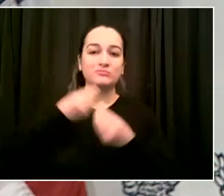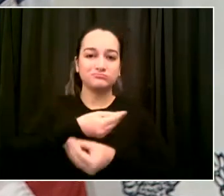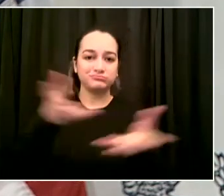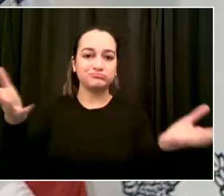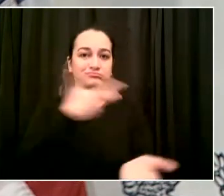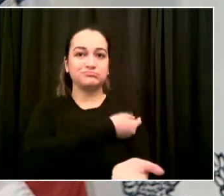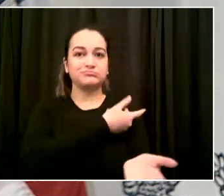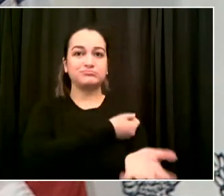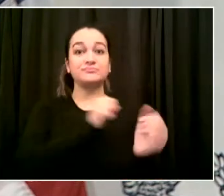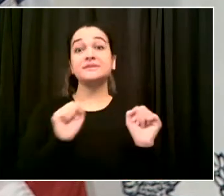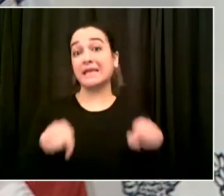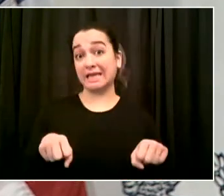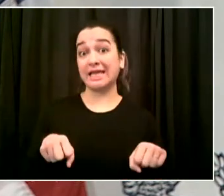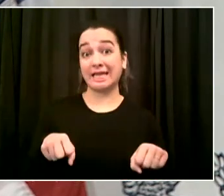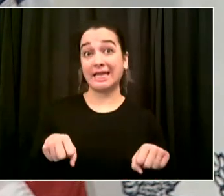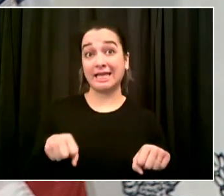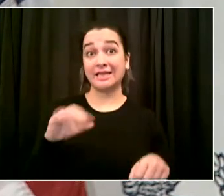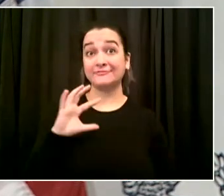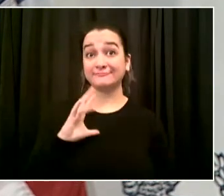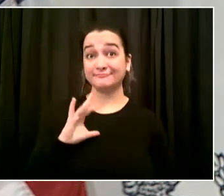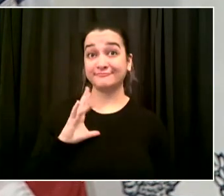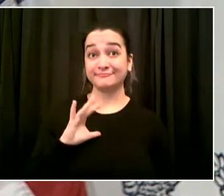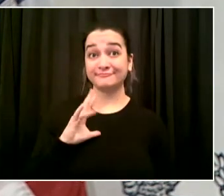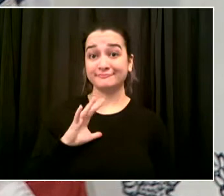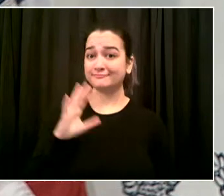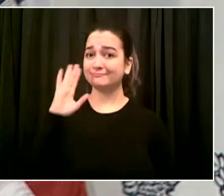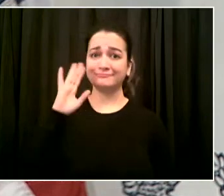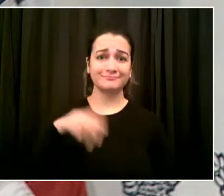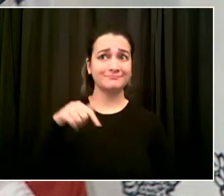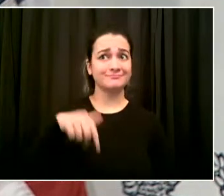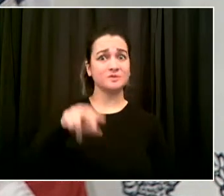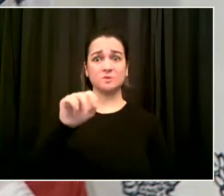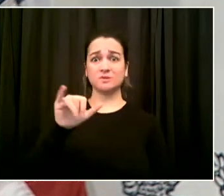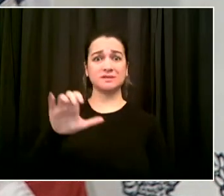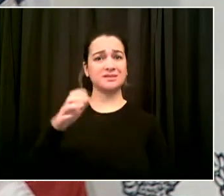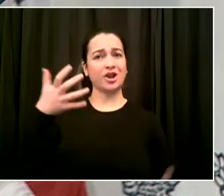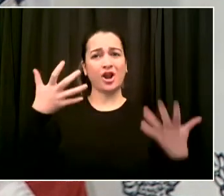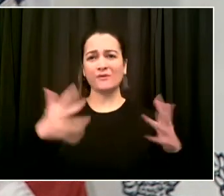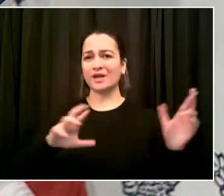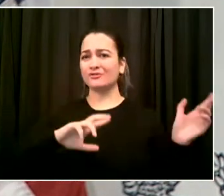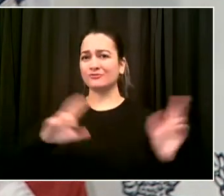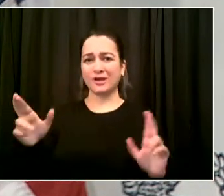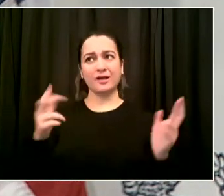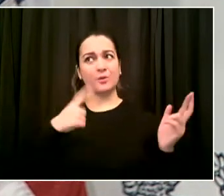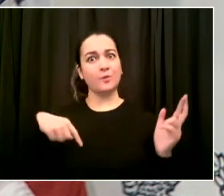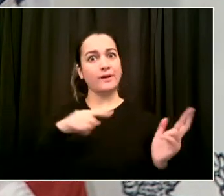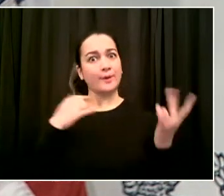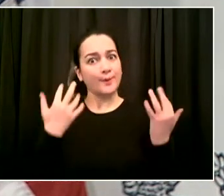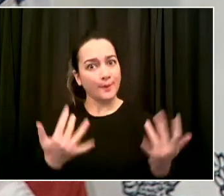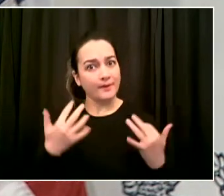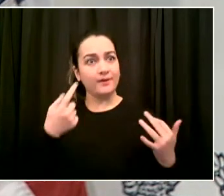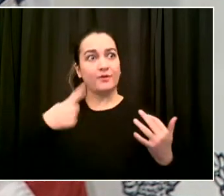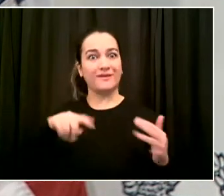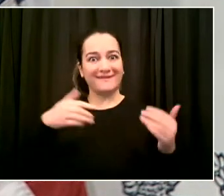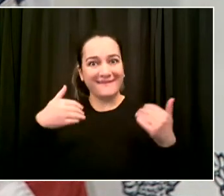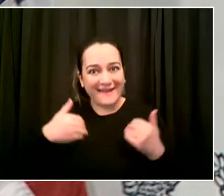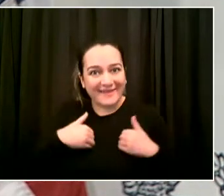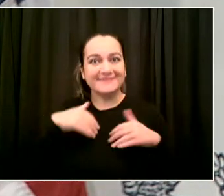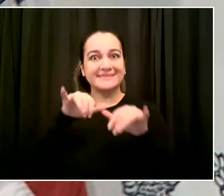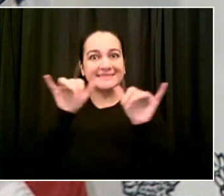CHANGES THE WHWHOLE E ERALITY. I AM SAYING WE ARE READY TO GIVE HALF 1 MILLION VACCINATIONS PER WEEK. WE NEED THE